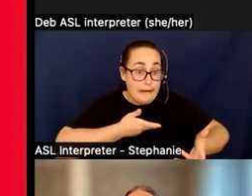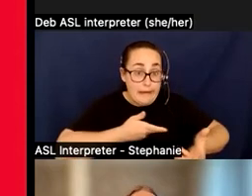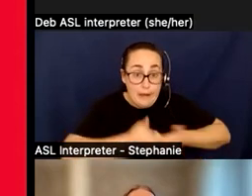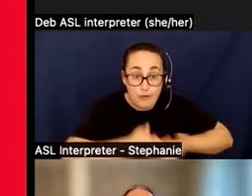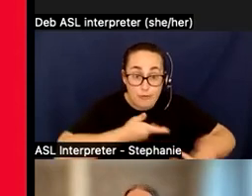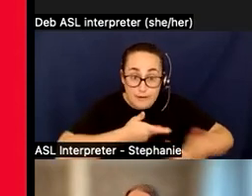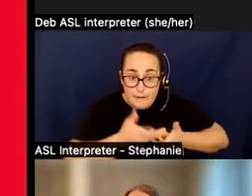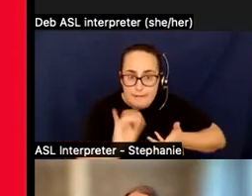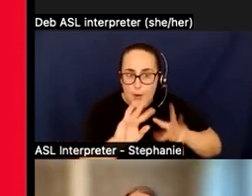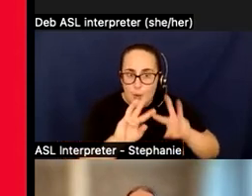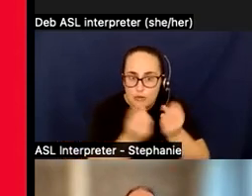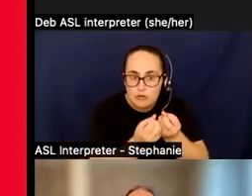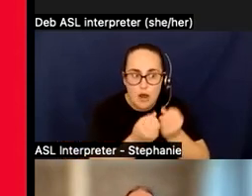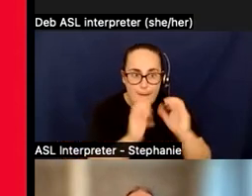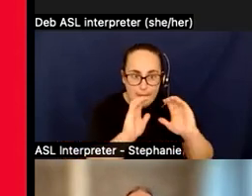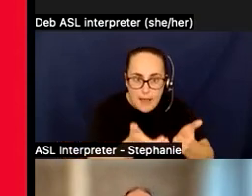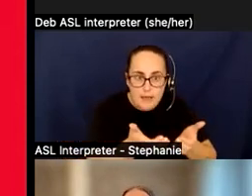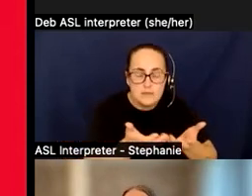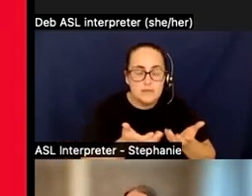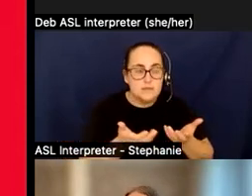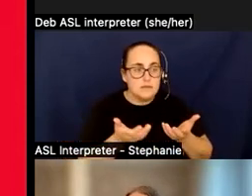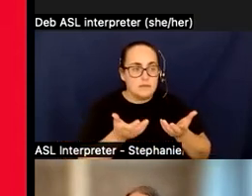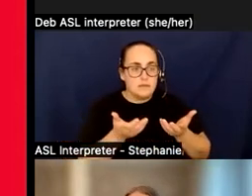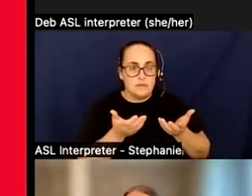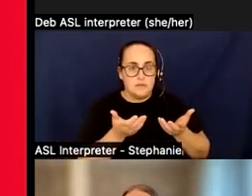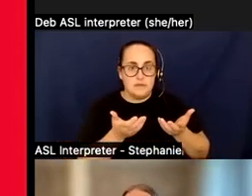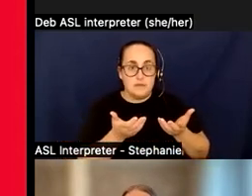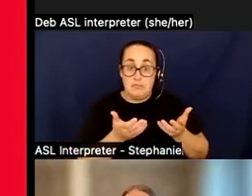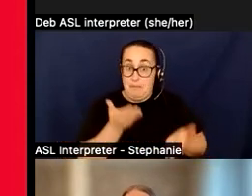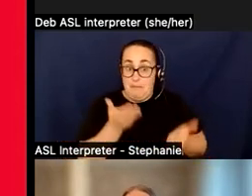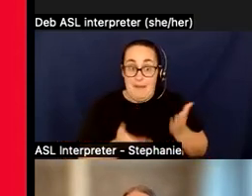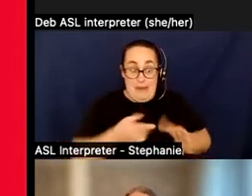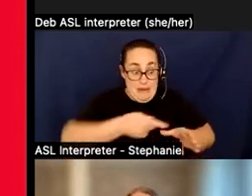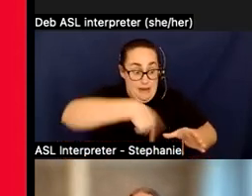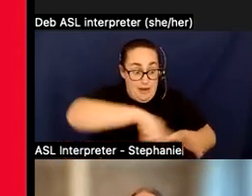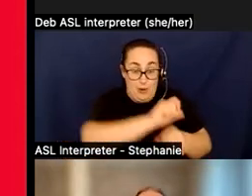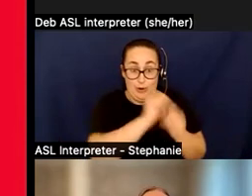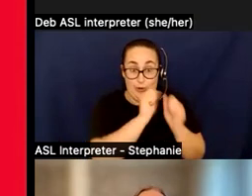that can result in it in a bigger communal art project. It can make use of digital